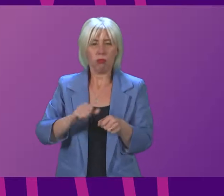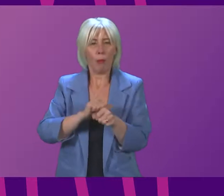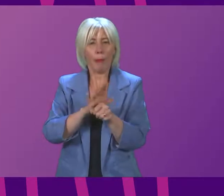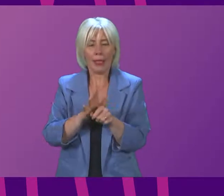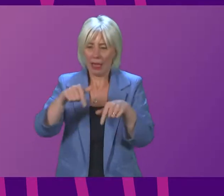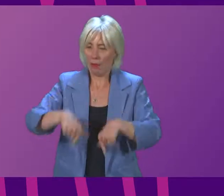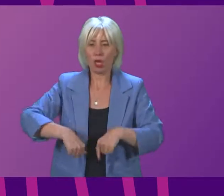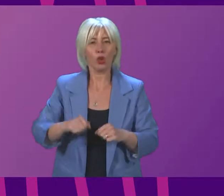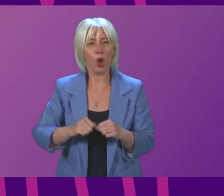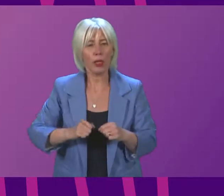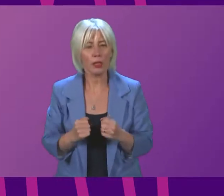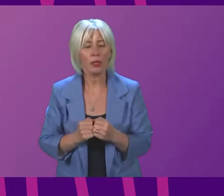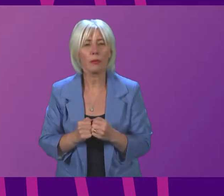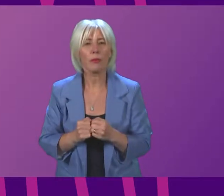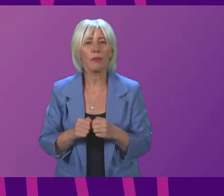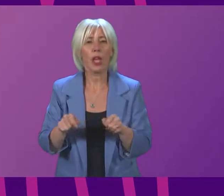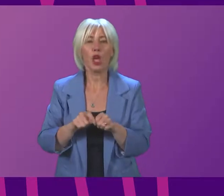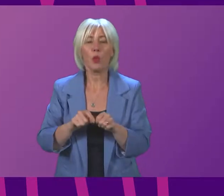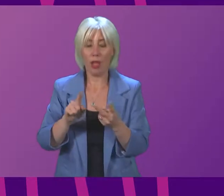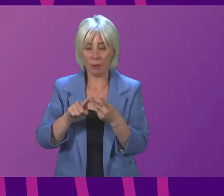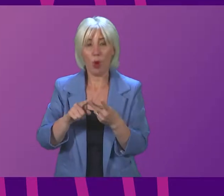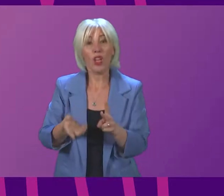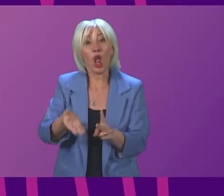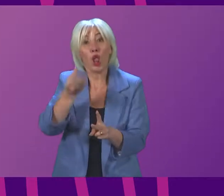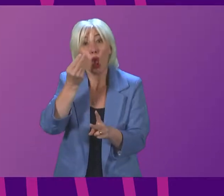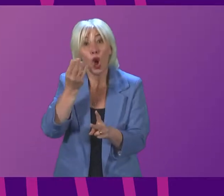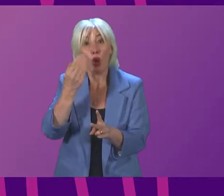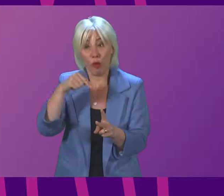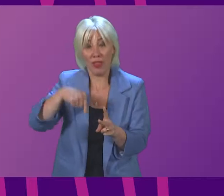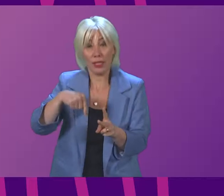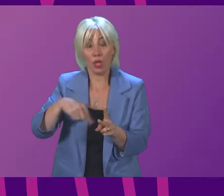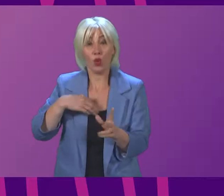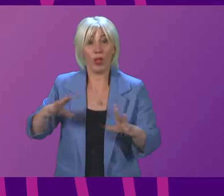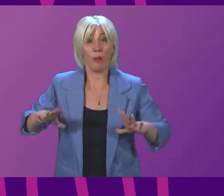Equally, it is to learn lessons, so that we can be as ready as possible to respond to